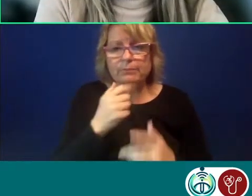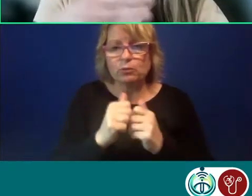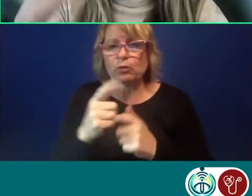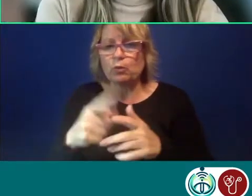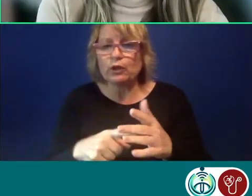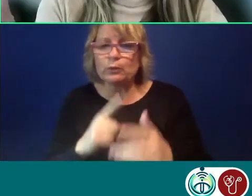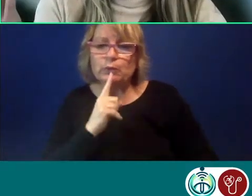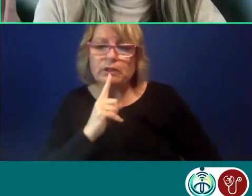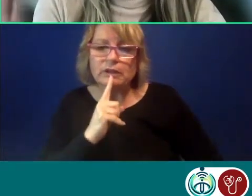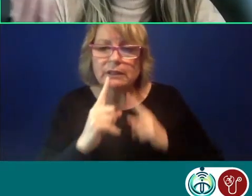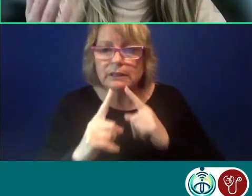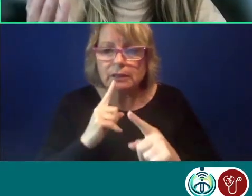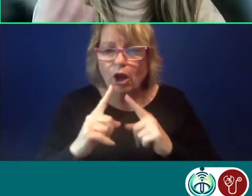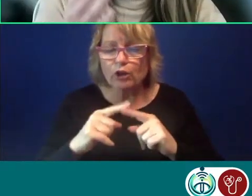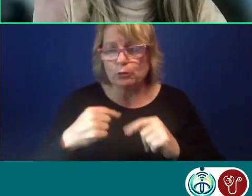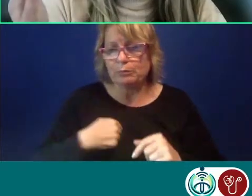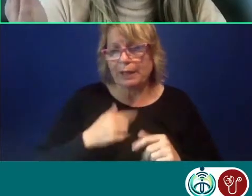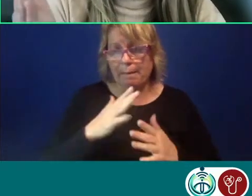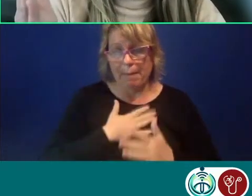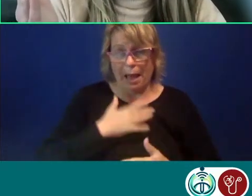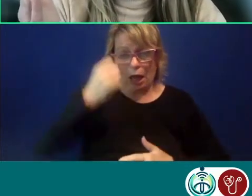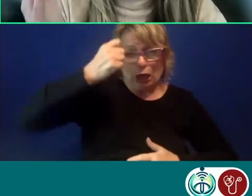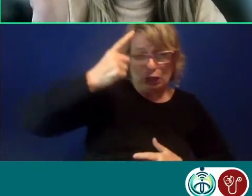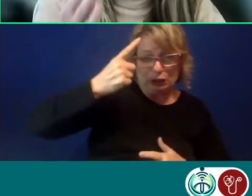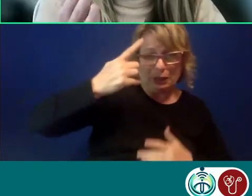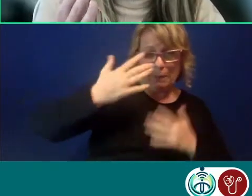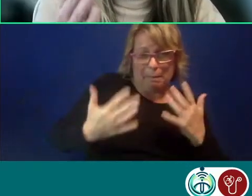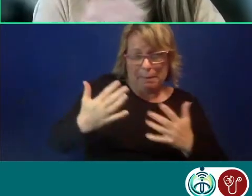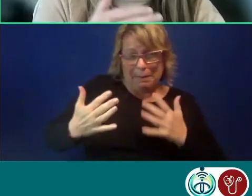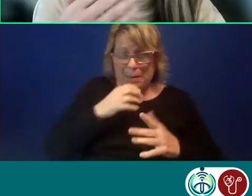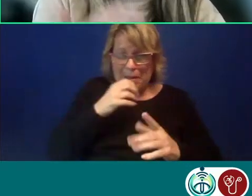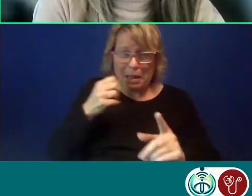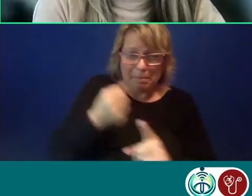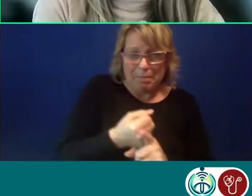My understanding of what you're speaking to me might be impacted and I might not understand